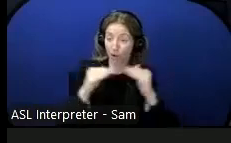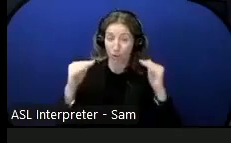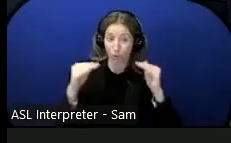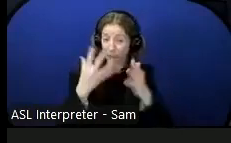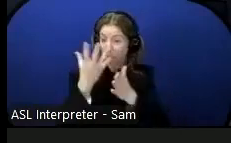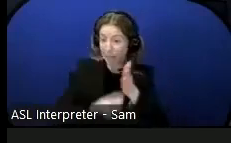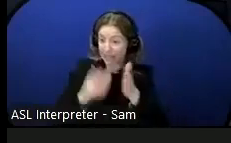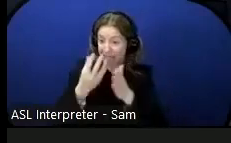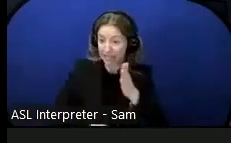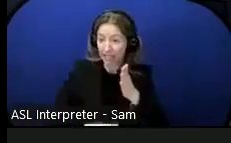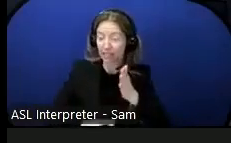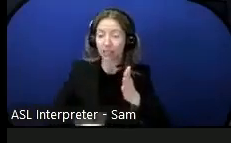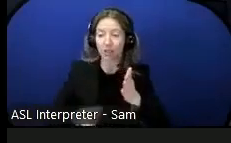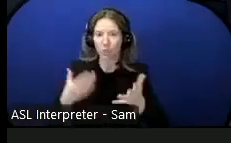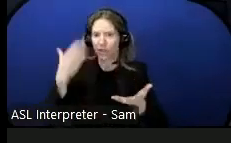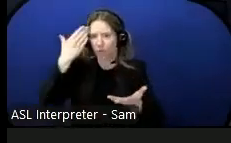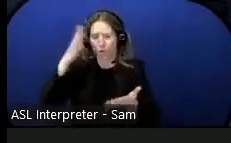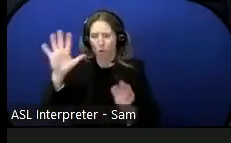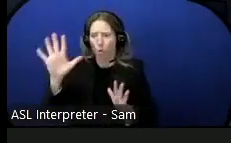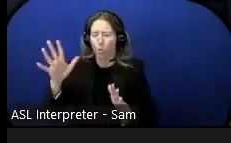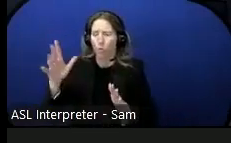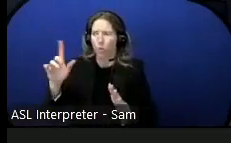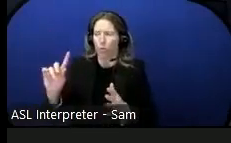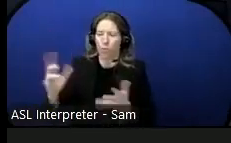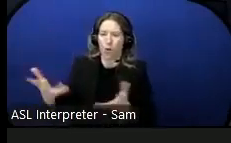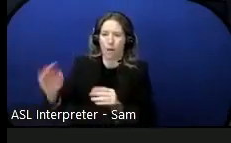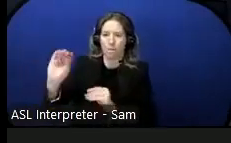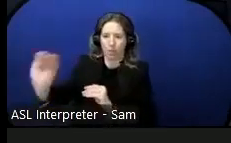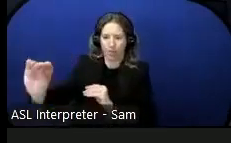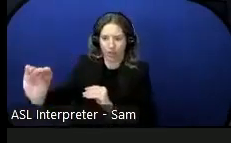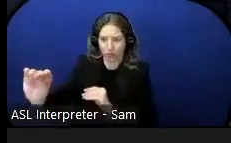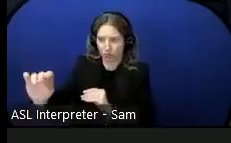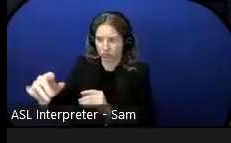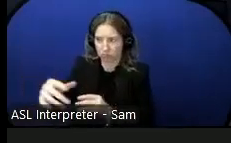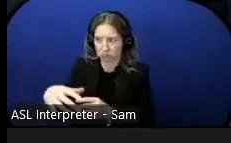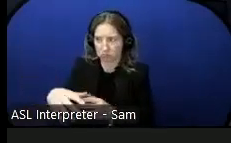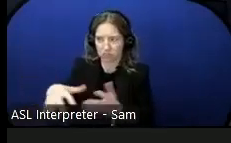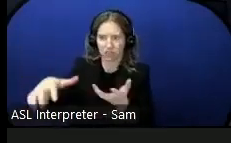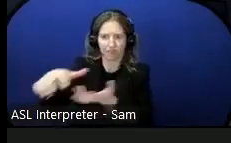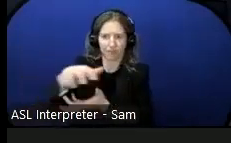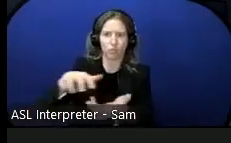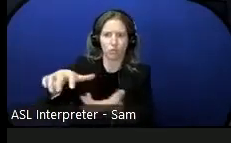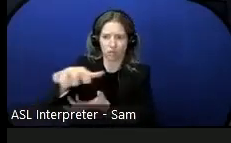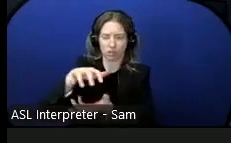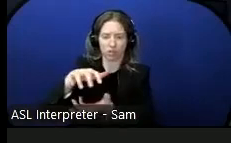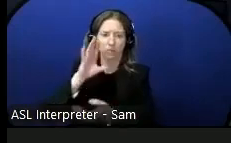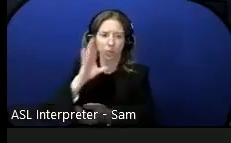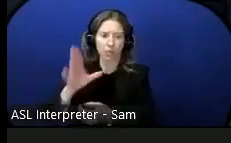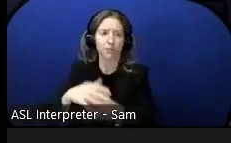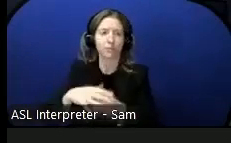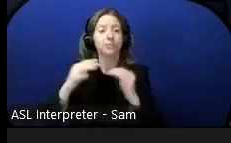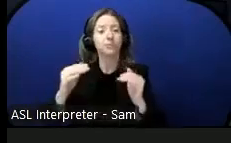We also want to make sure that errors have descripted feedback. So, if I put data in and I put the wrong data in,